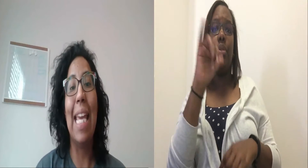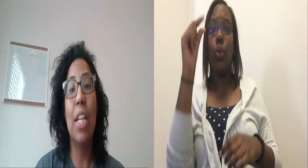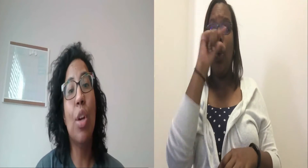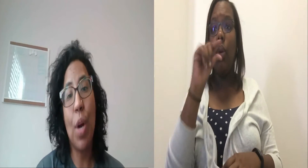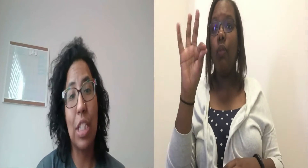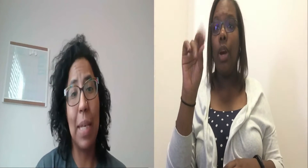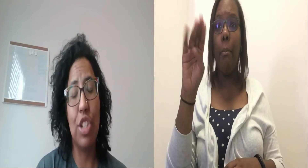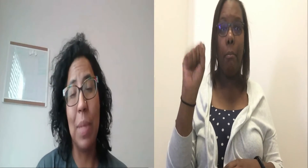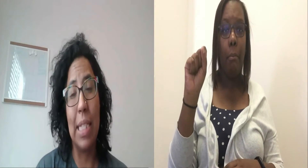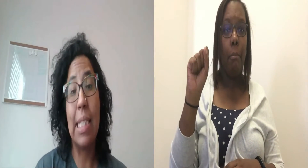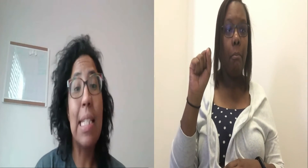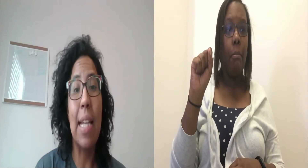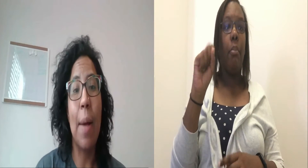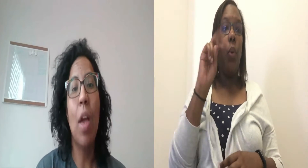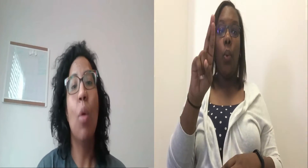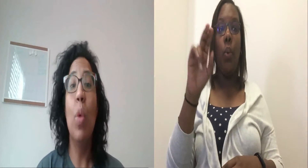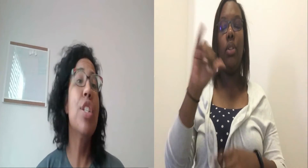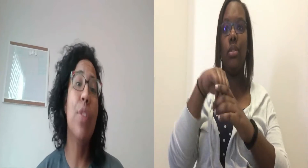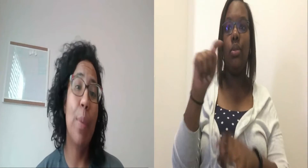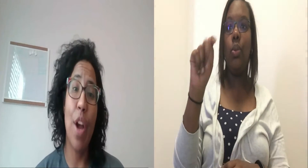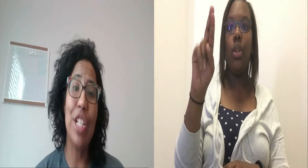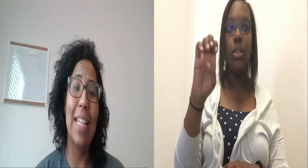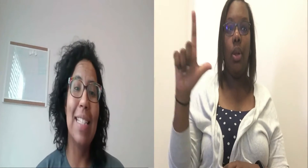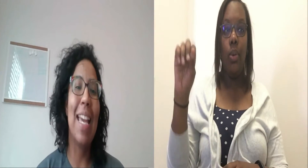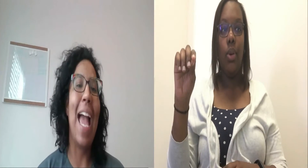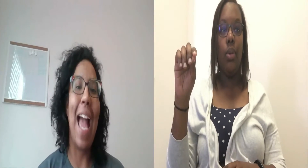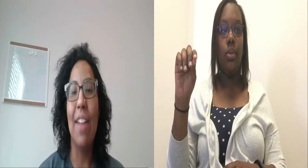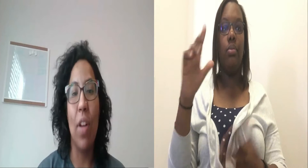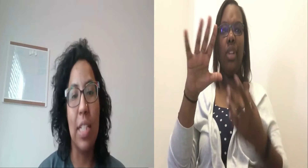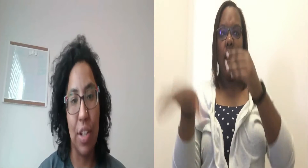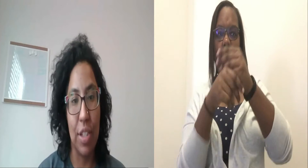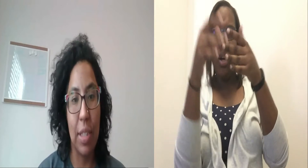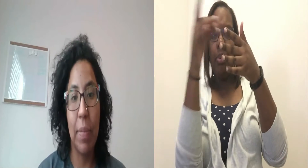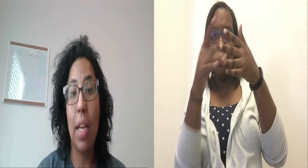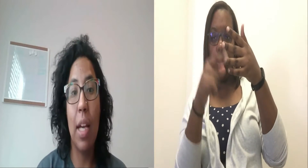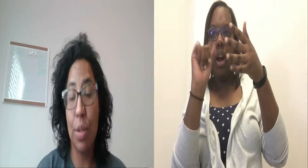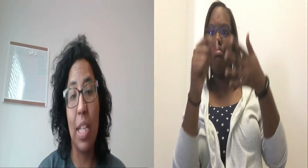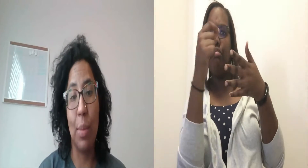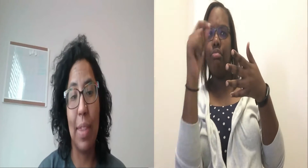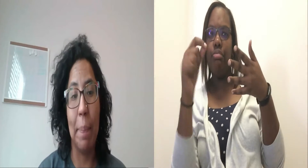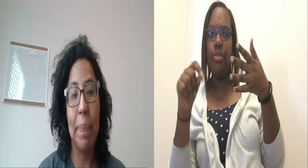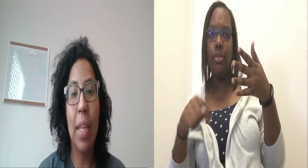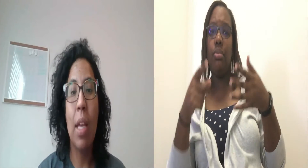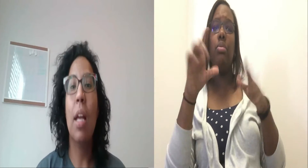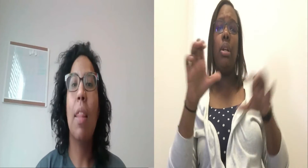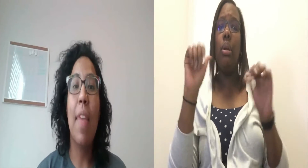in your project management system which of your projects had volunteers associated with them then